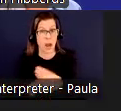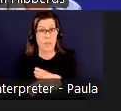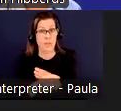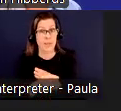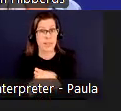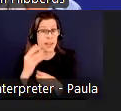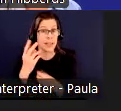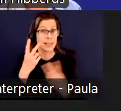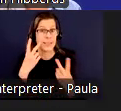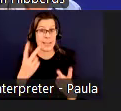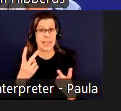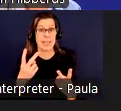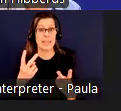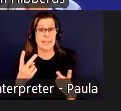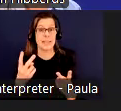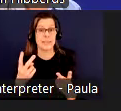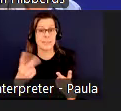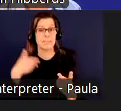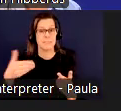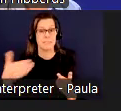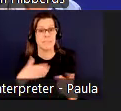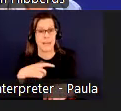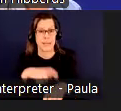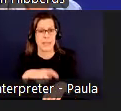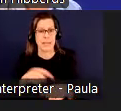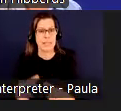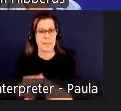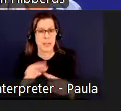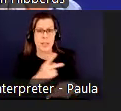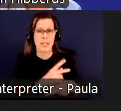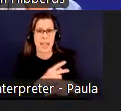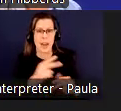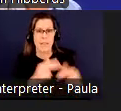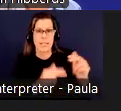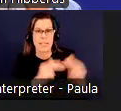In my time here and especially in a care facility setting, what I would share is,